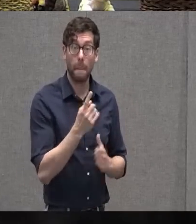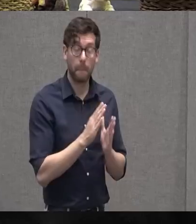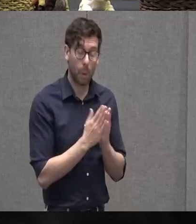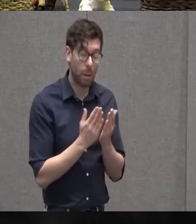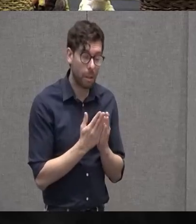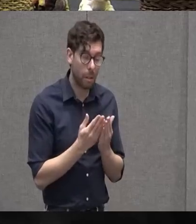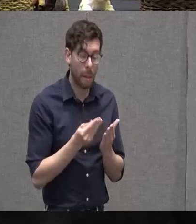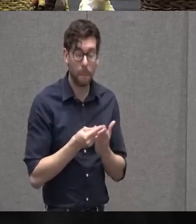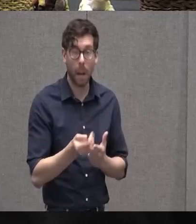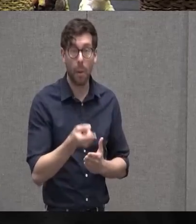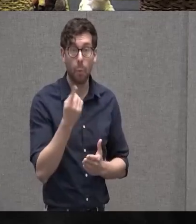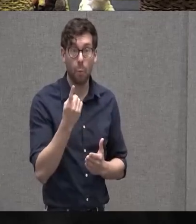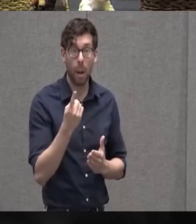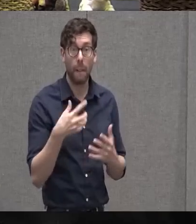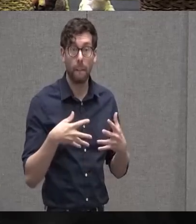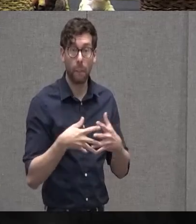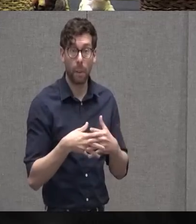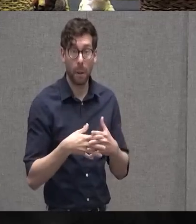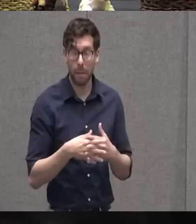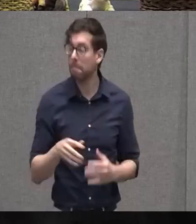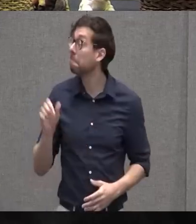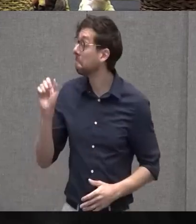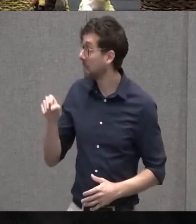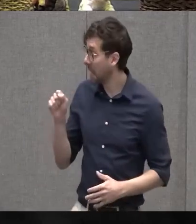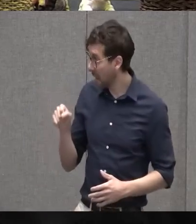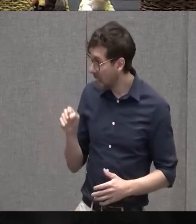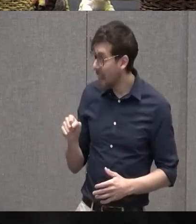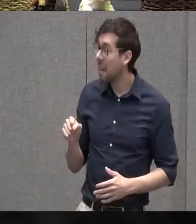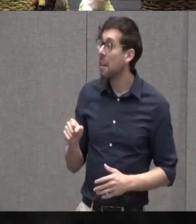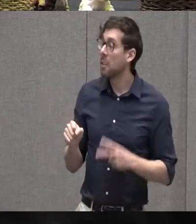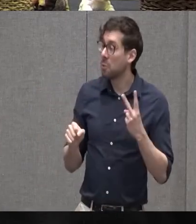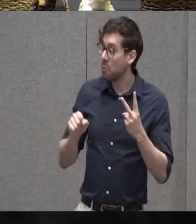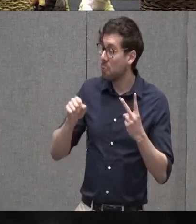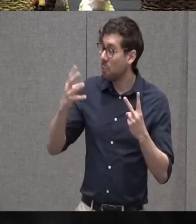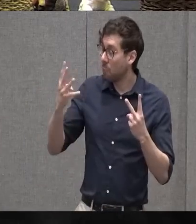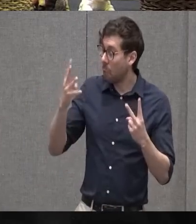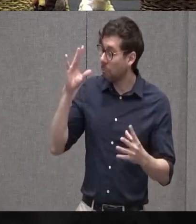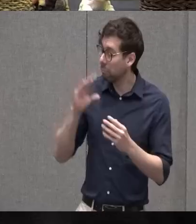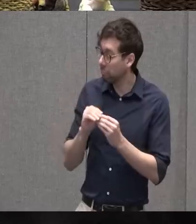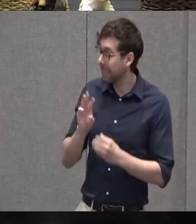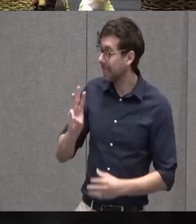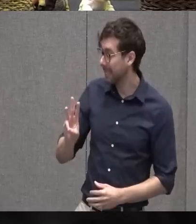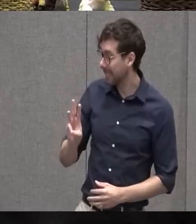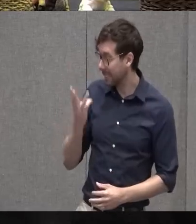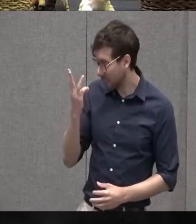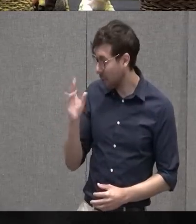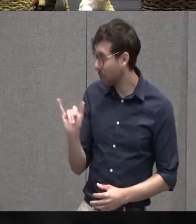That adds up to $6 as well. That would be good and then the other thing I know about six